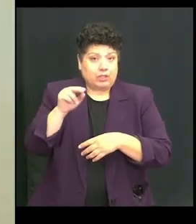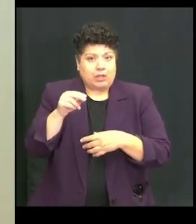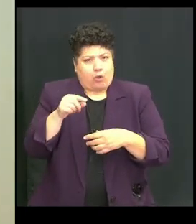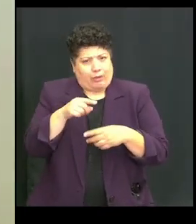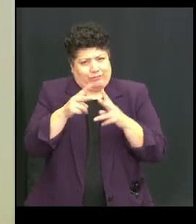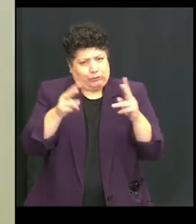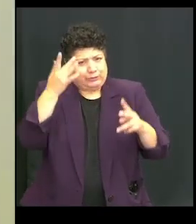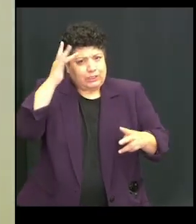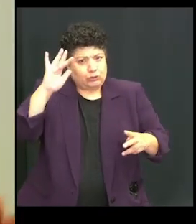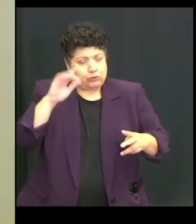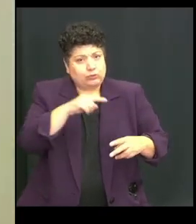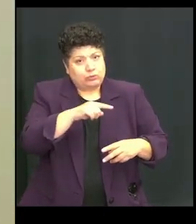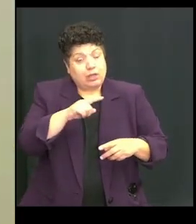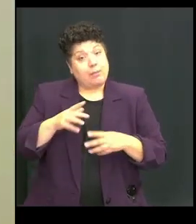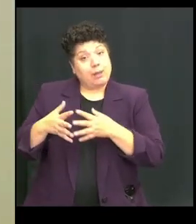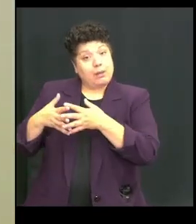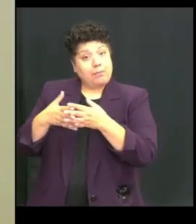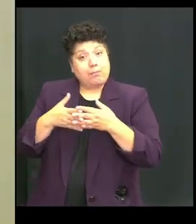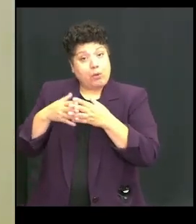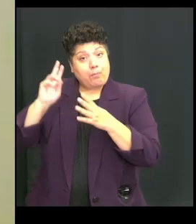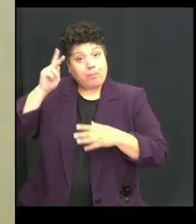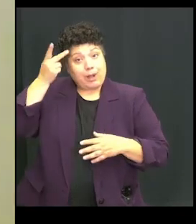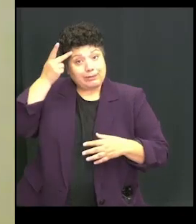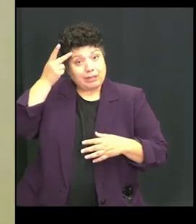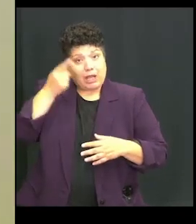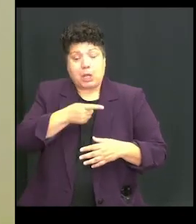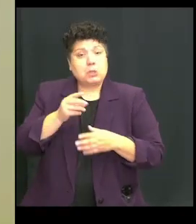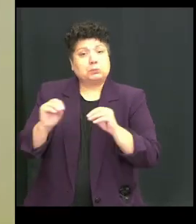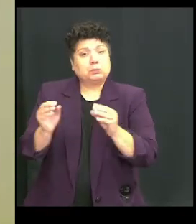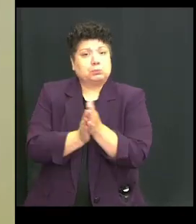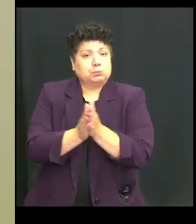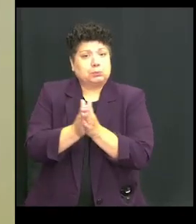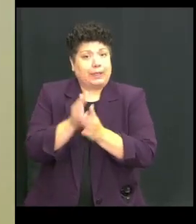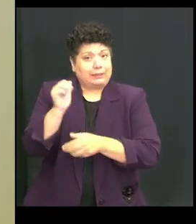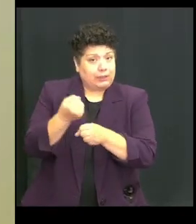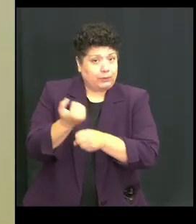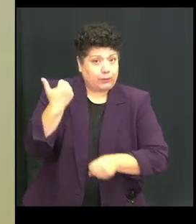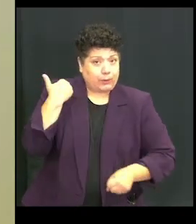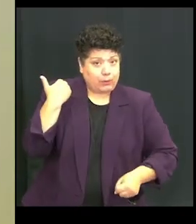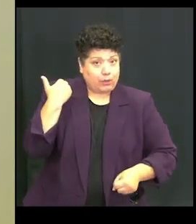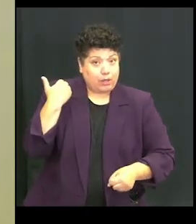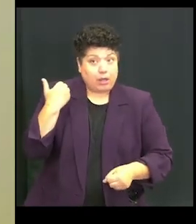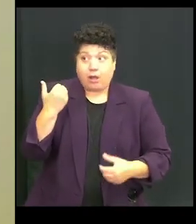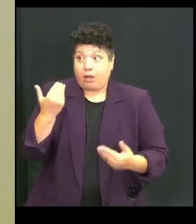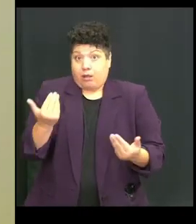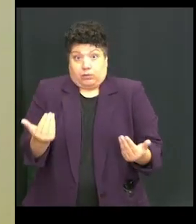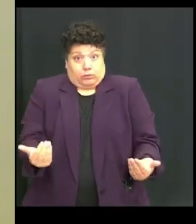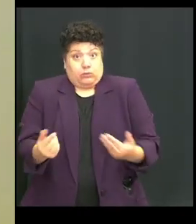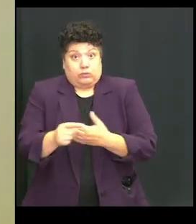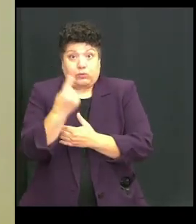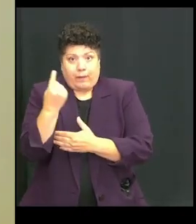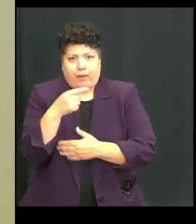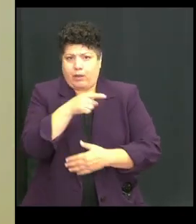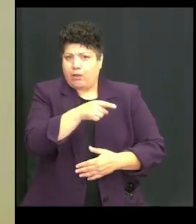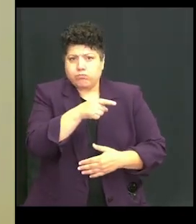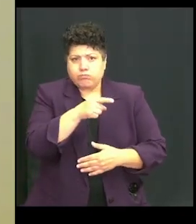but American politics just didn't interest her. But now she's disturbingly obsessed with it.